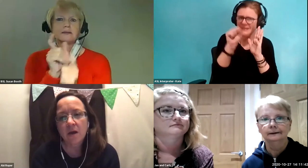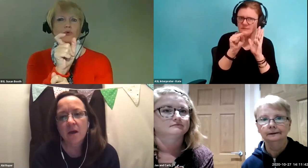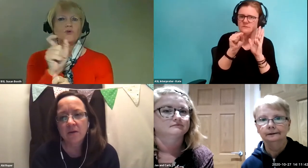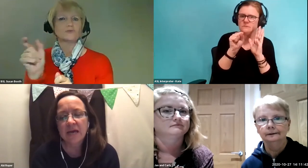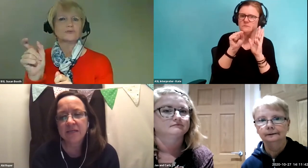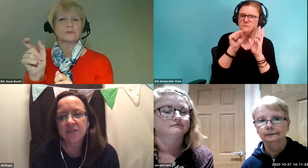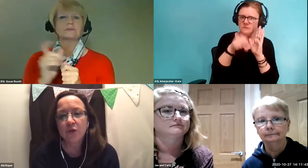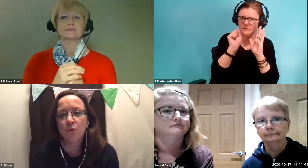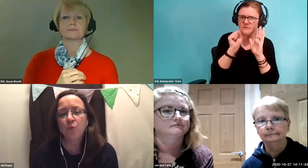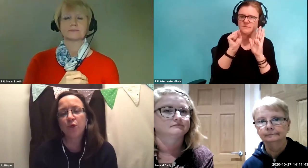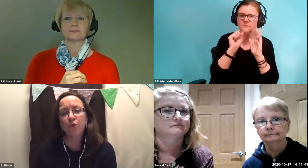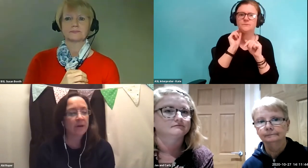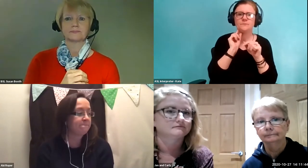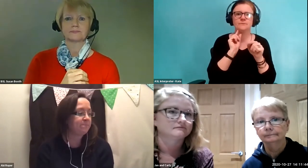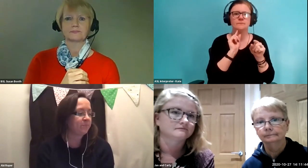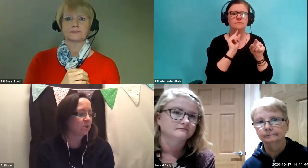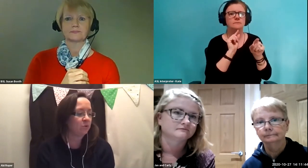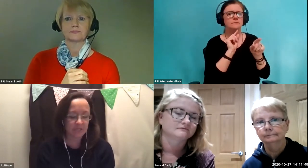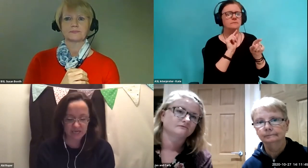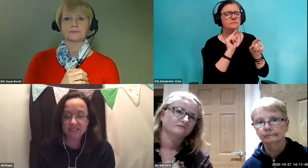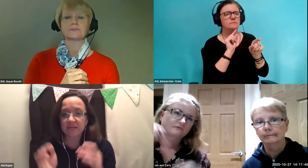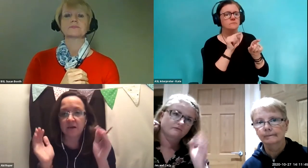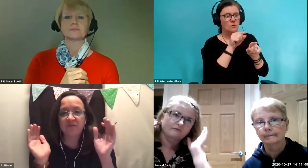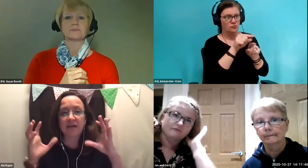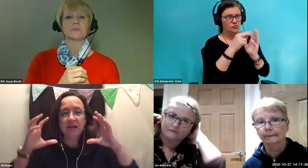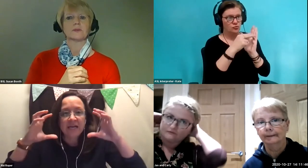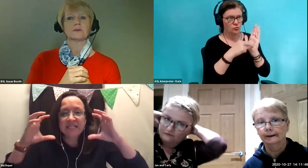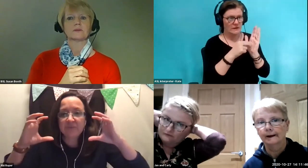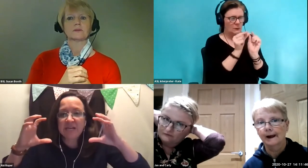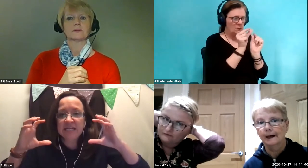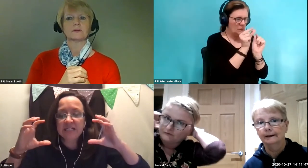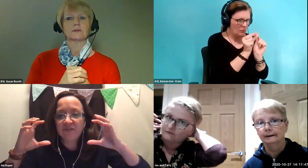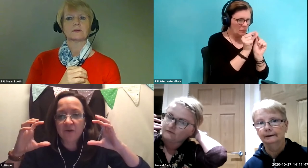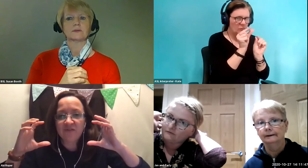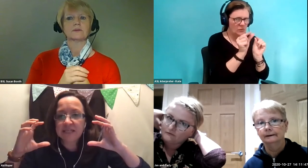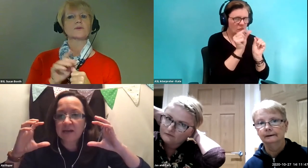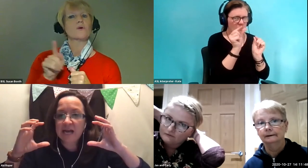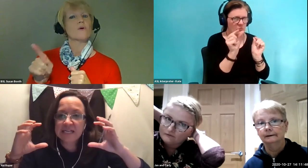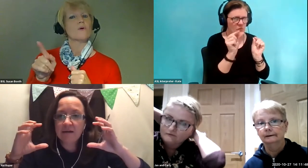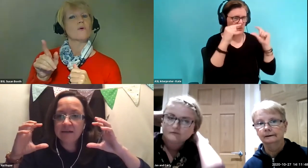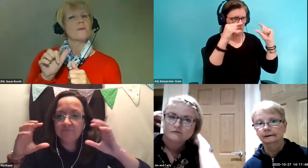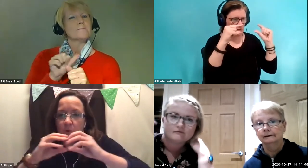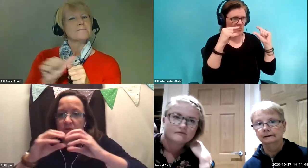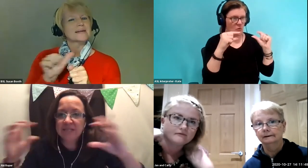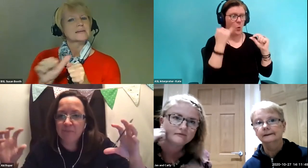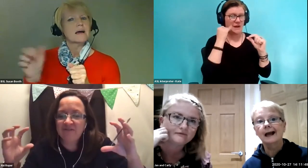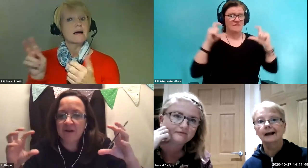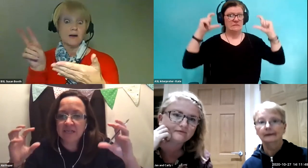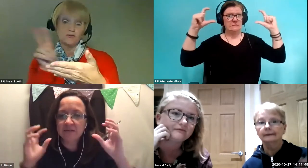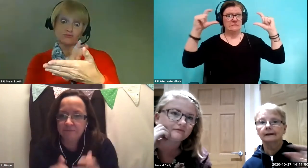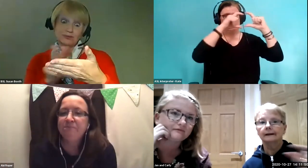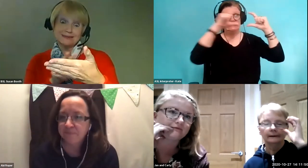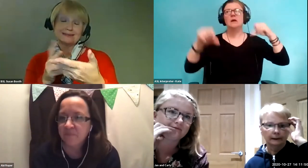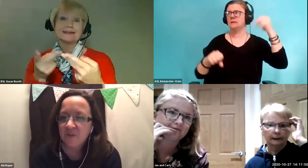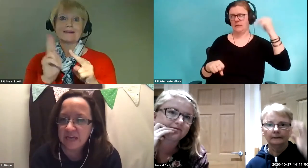okay so you you um you read things in kind of like it's a bit easier for you if it's like a headline or simplified things